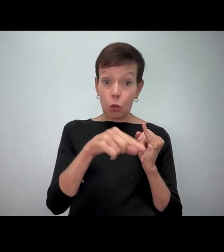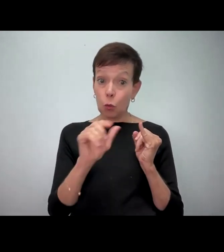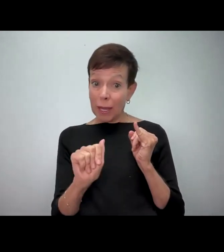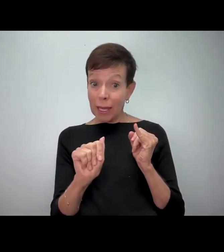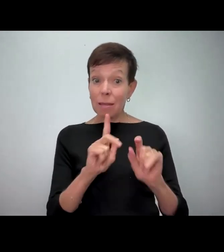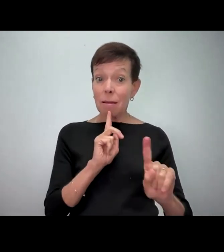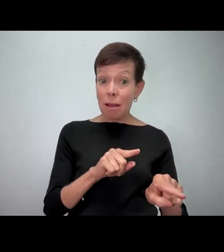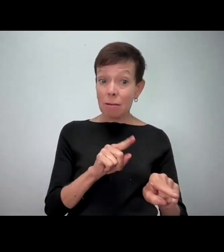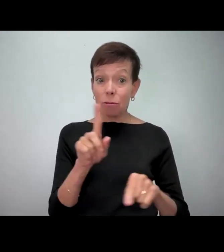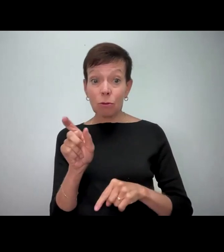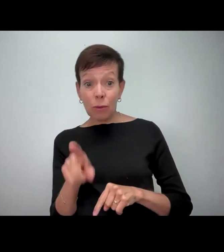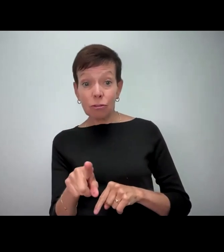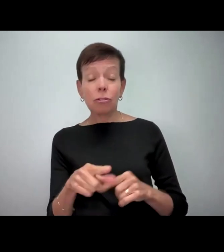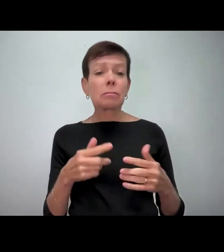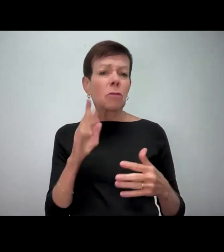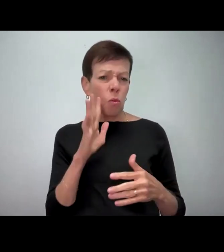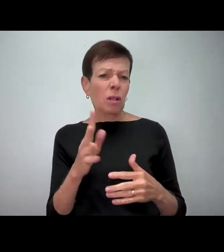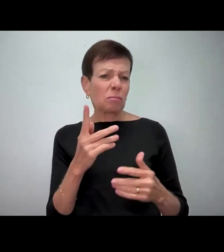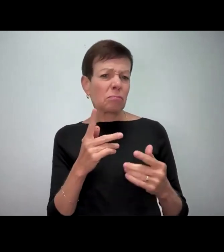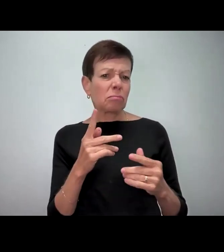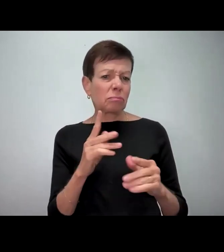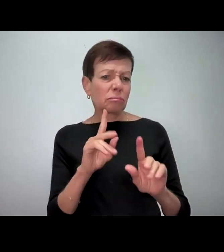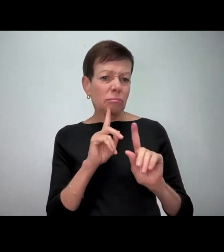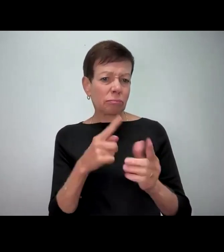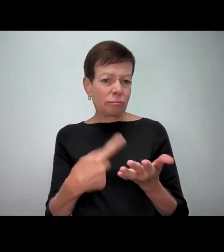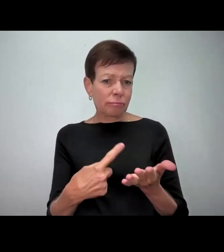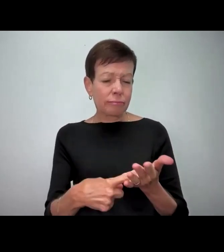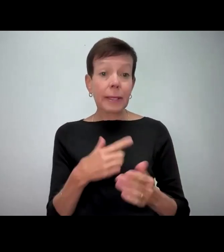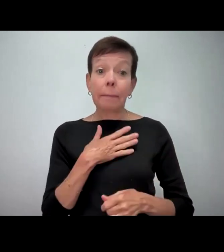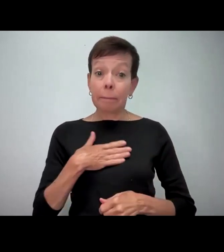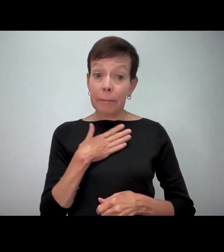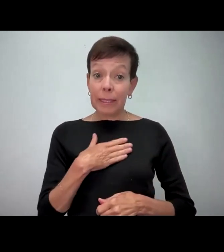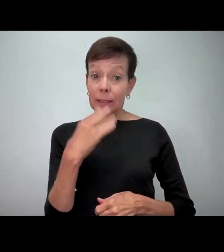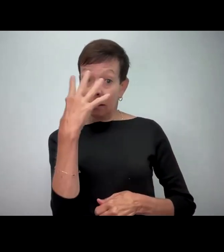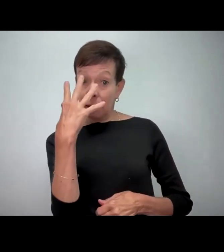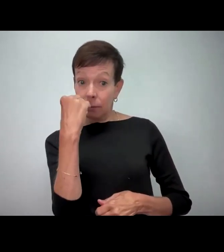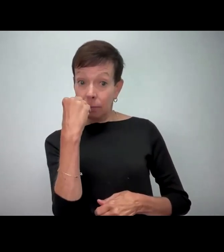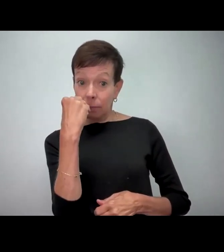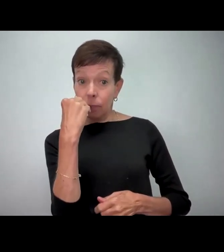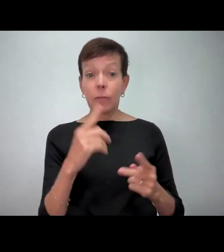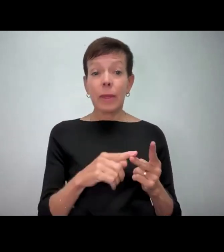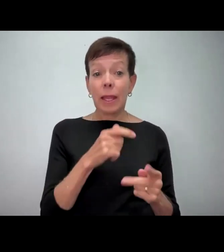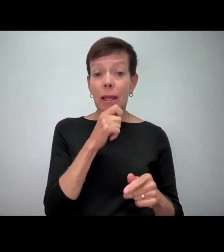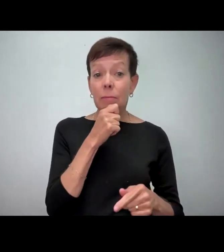feel free to keep the cameras off, mics off please, for everyone, and we'll get going.